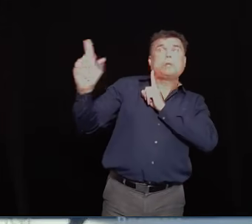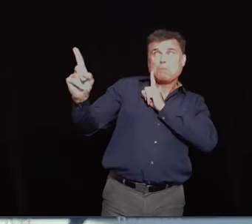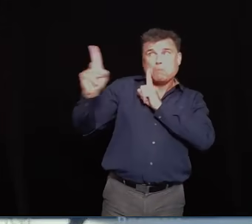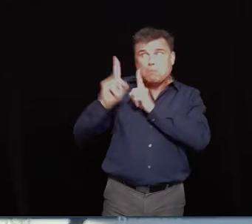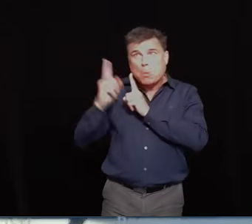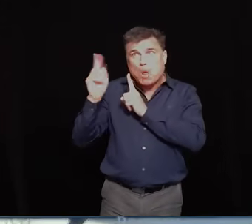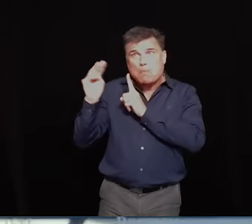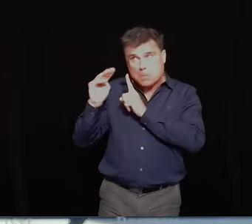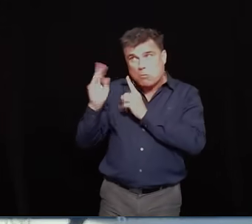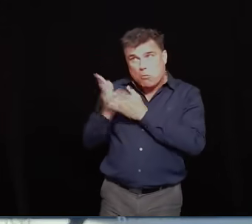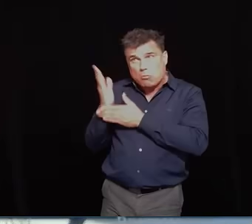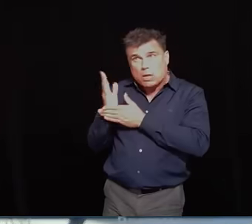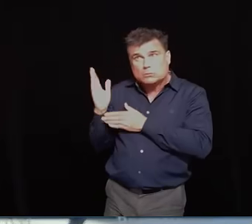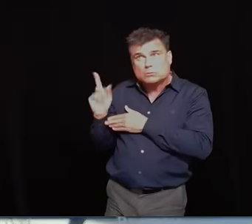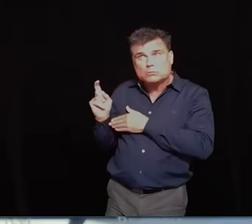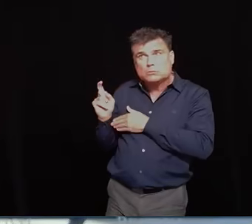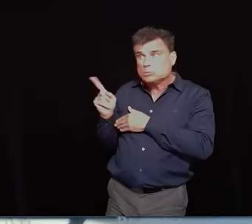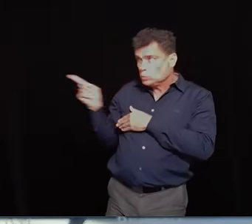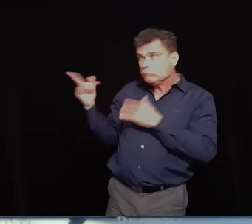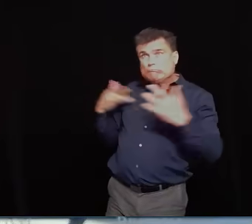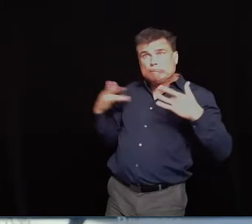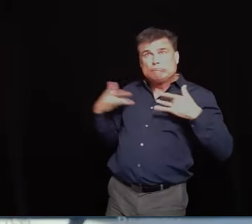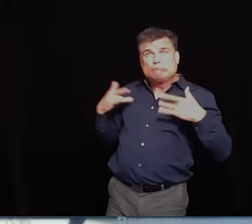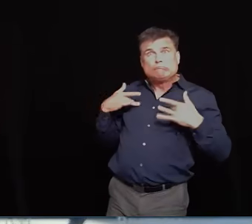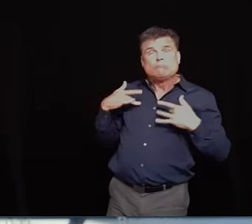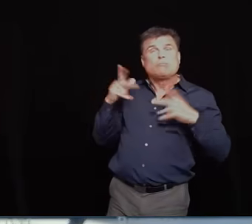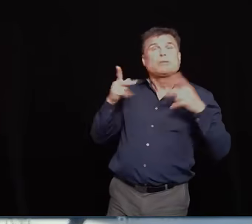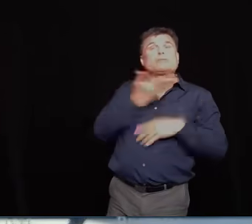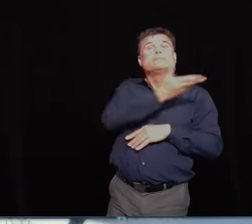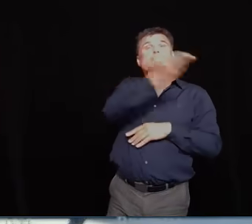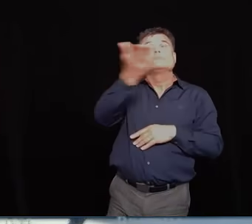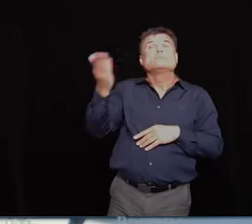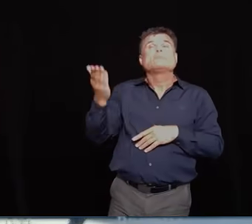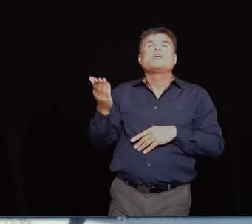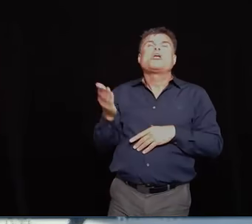going to be many many months and many challenges ahead of us.